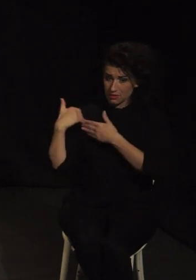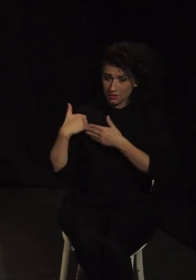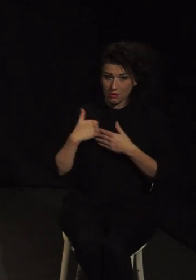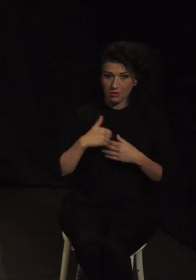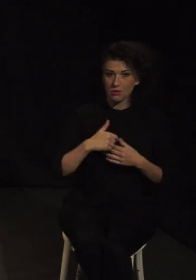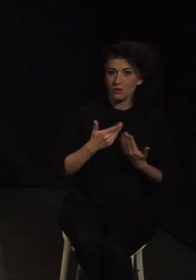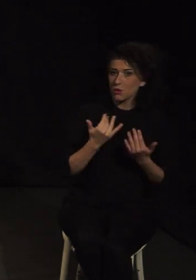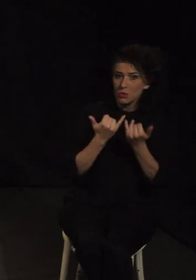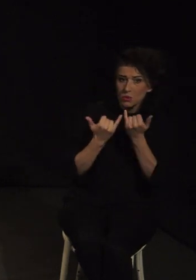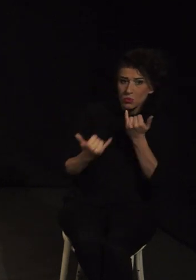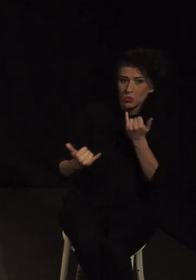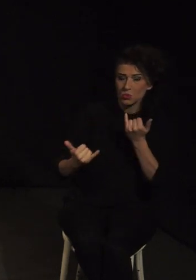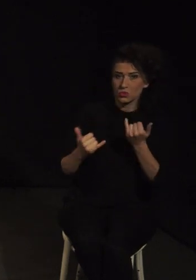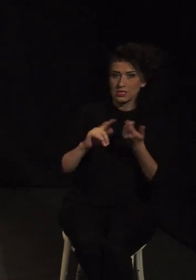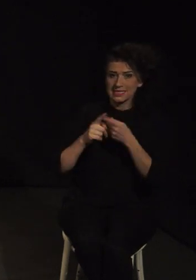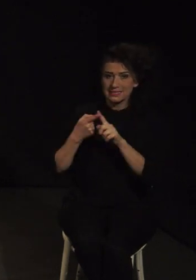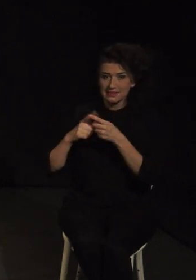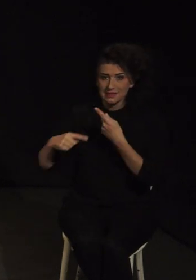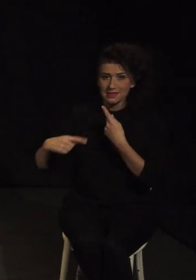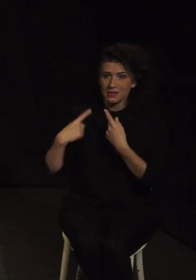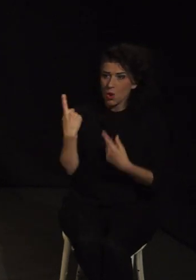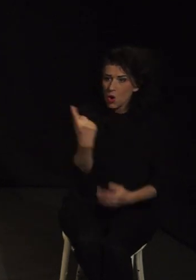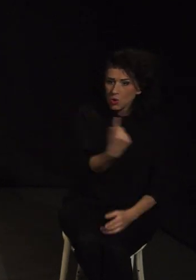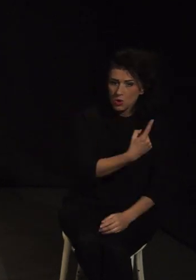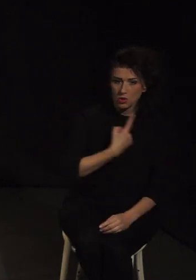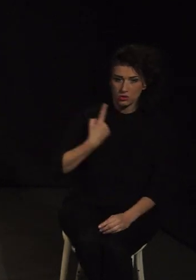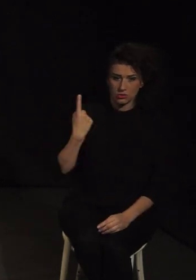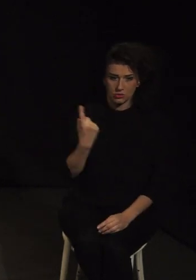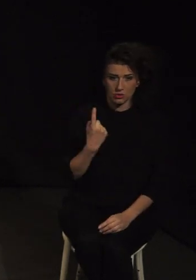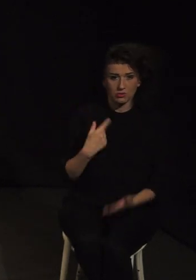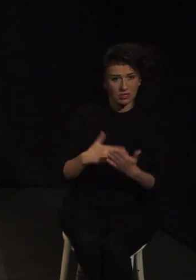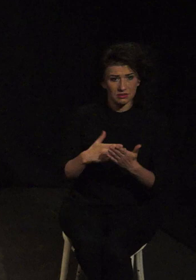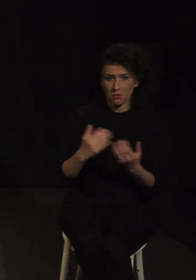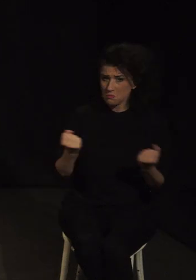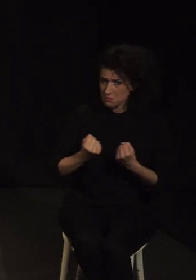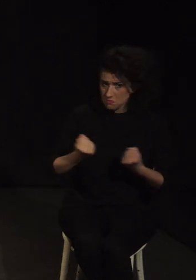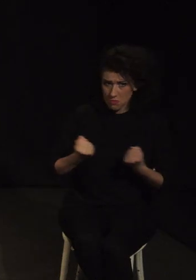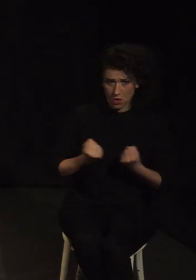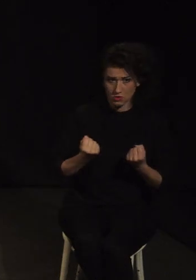The poem must have been especially popular among immigrants,